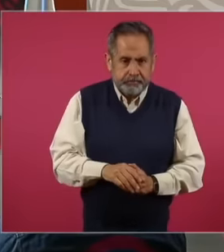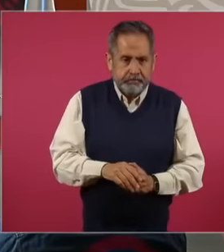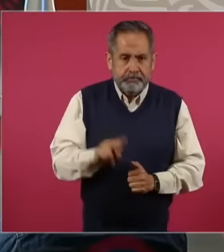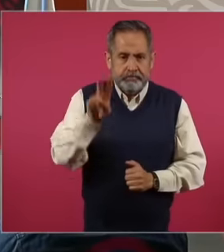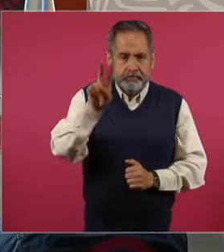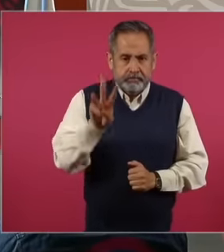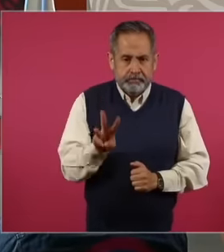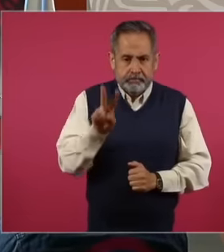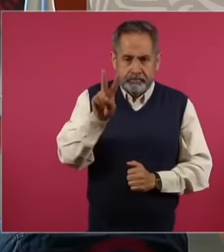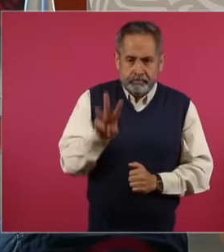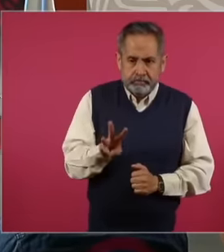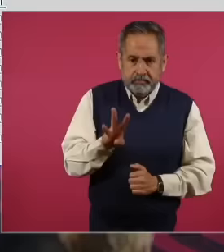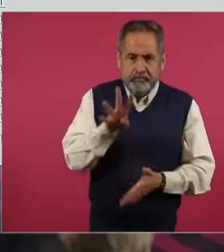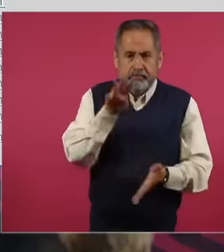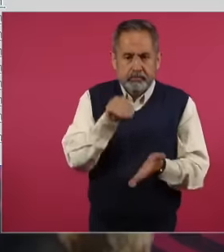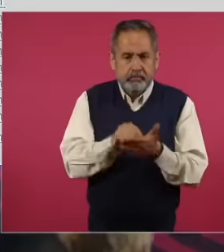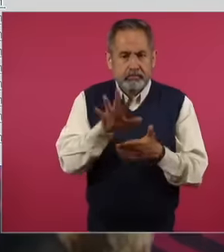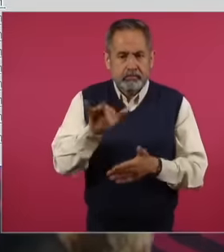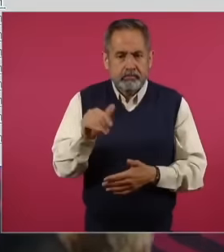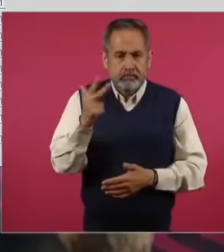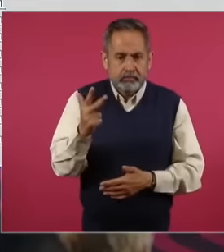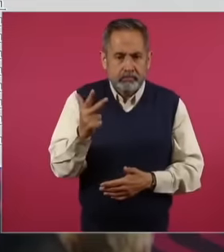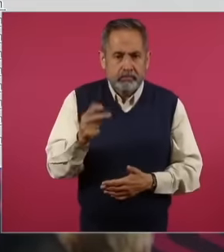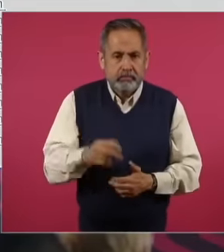4058